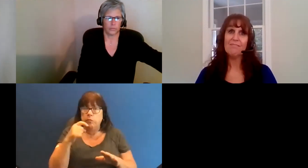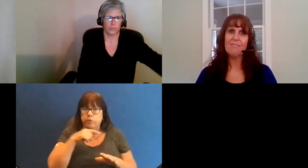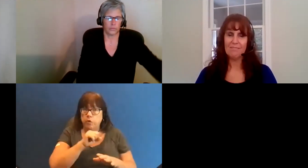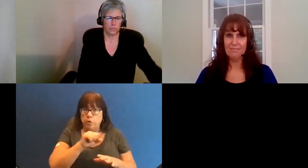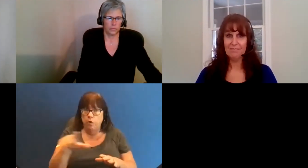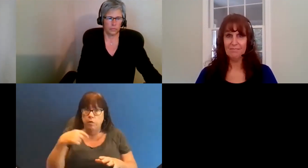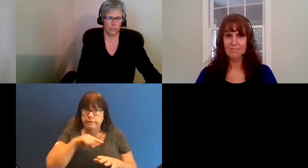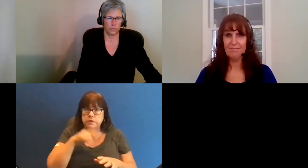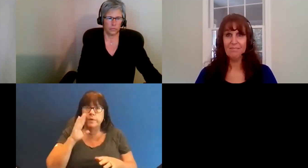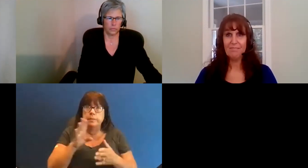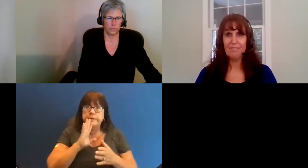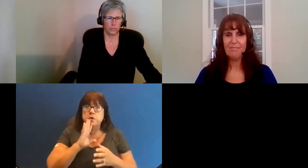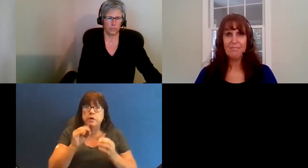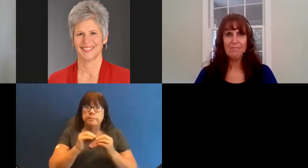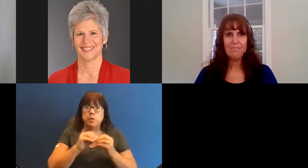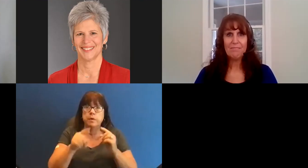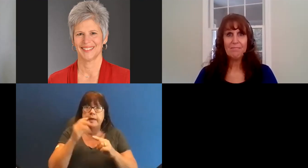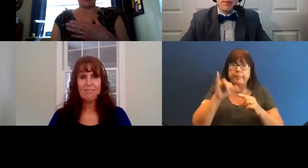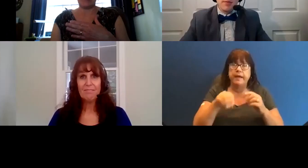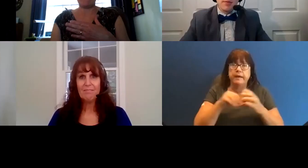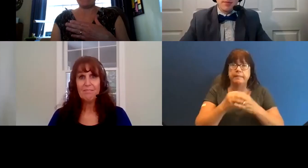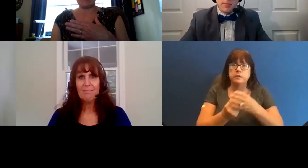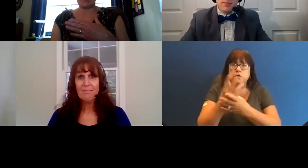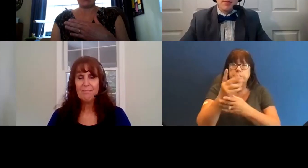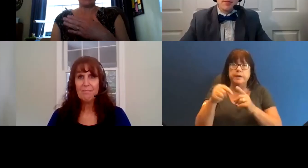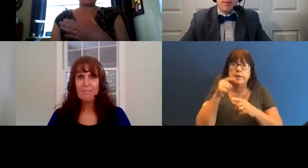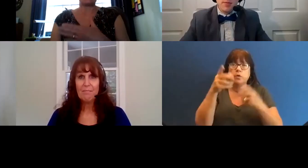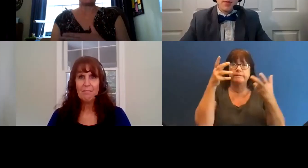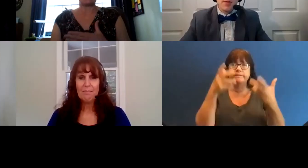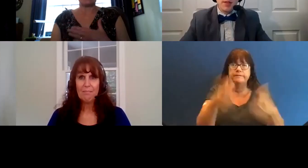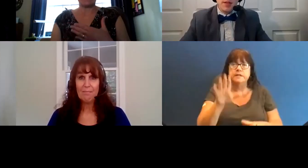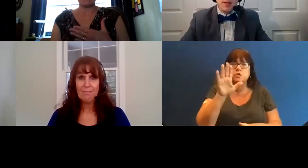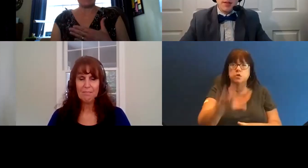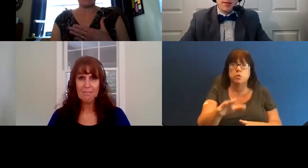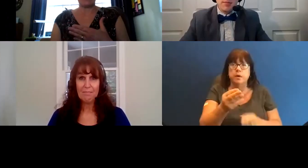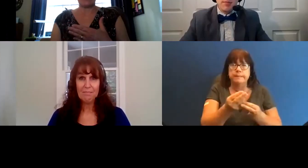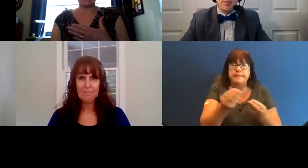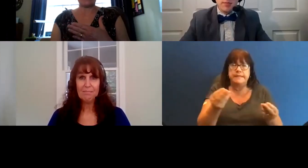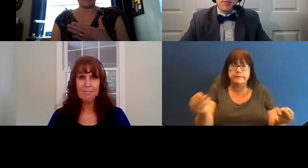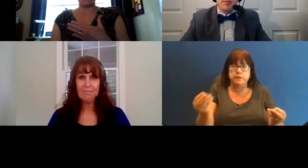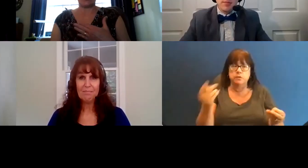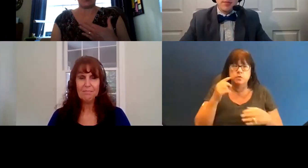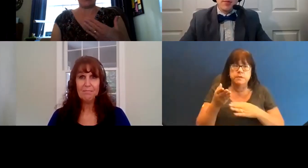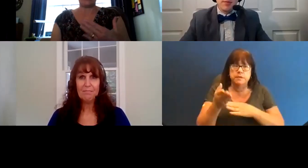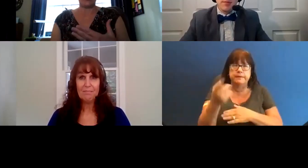the spring about when you complete your materials to submit for your first annual review